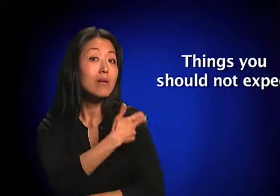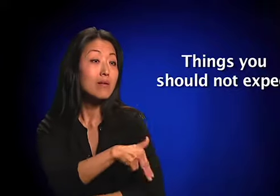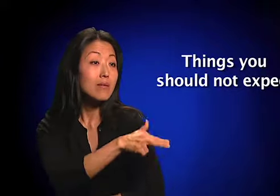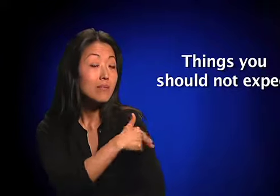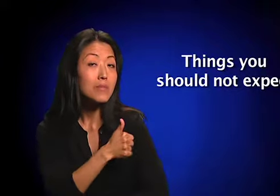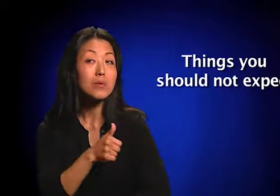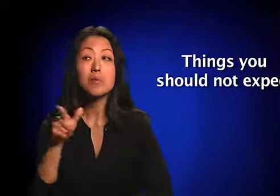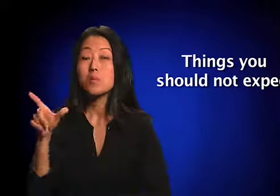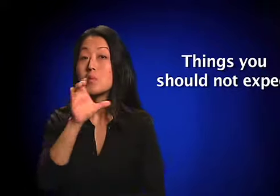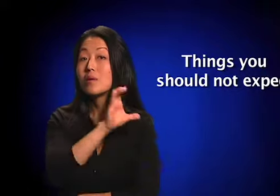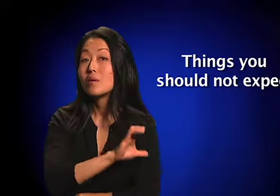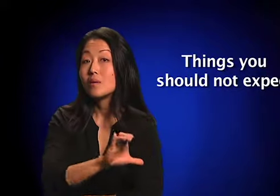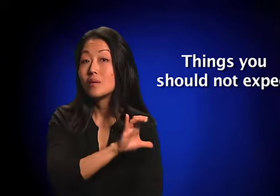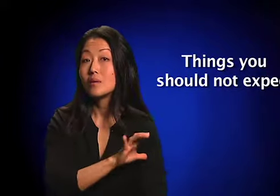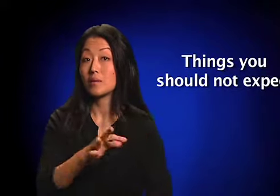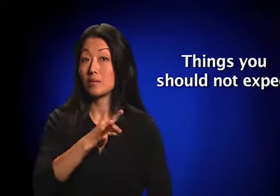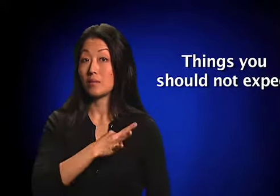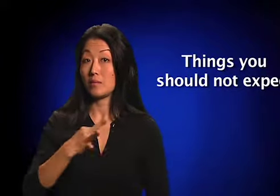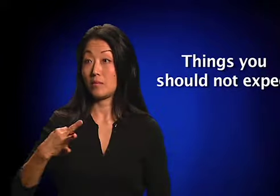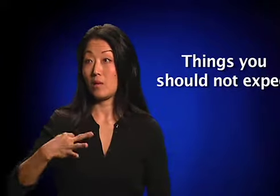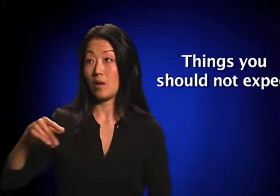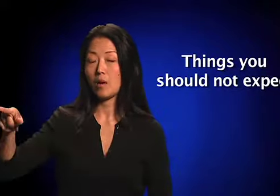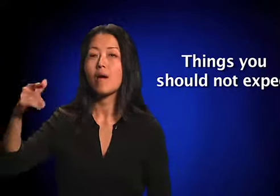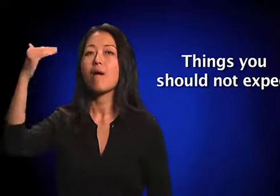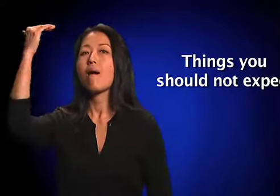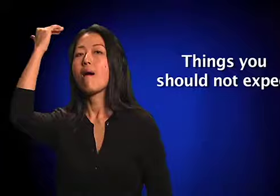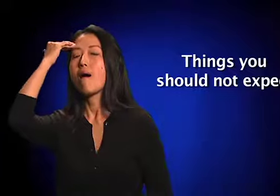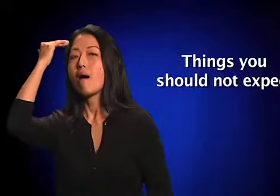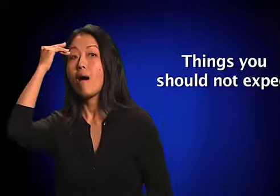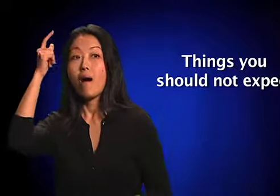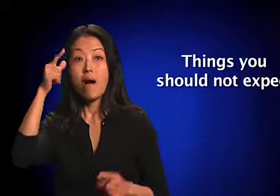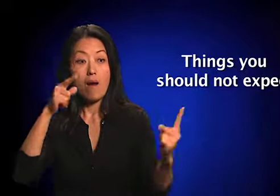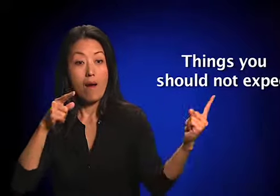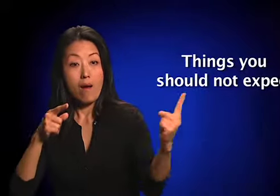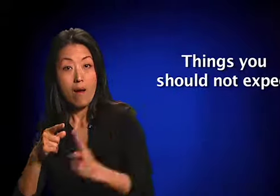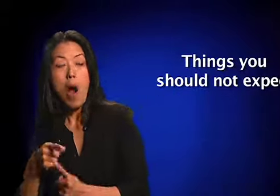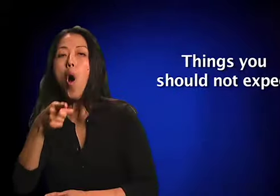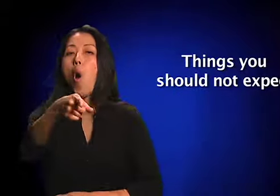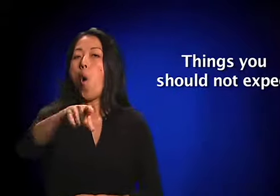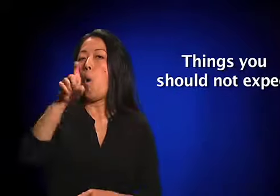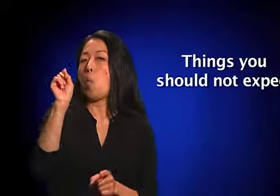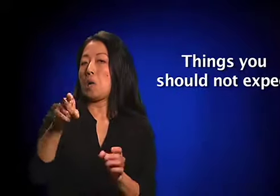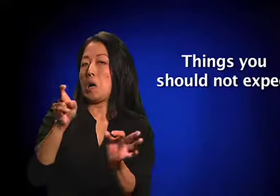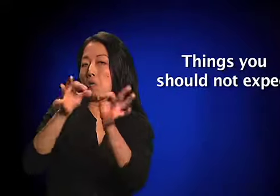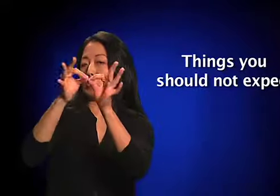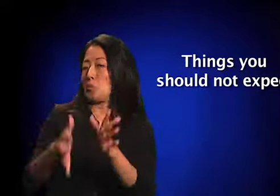And, you shouldn't expect a hospital or clinic to know that you need an interpreter or the type of